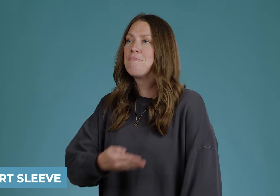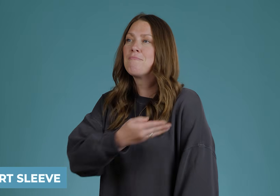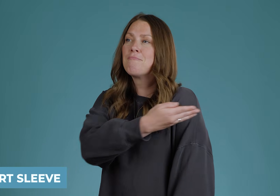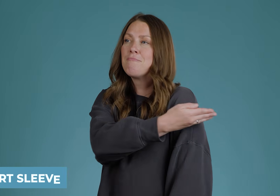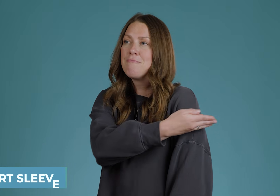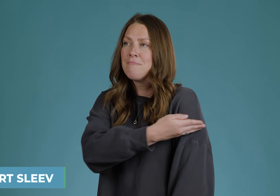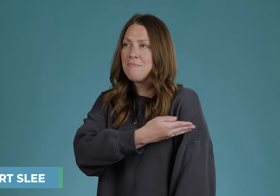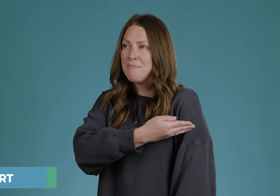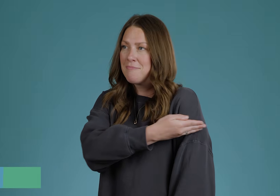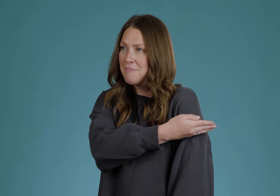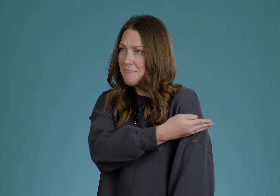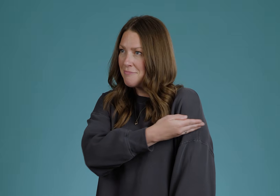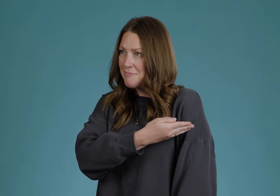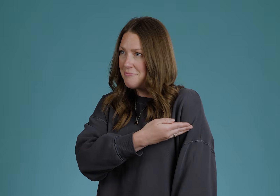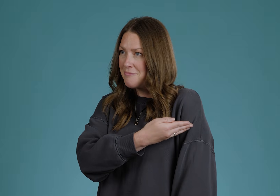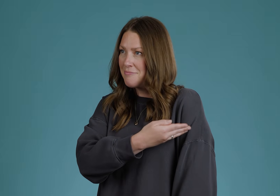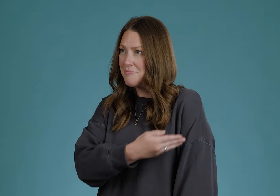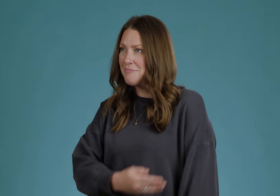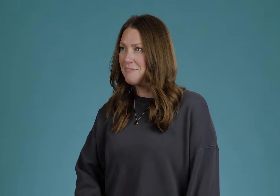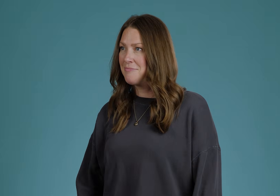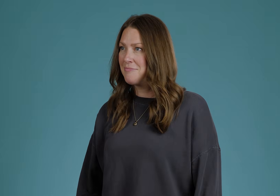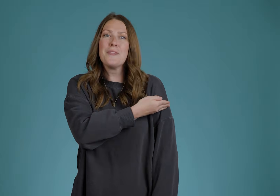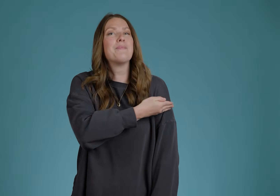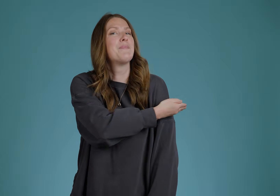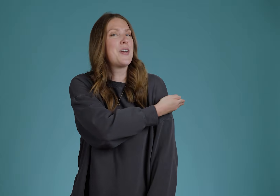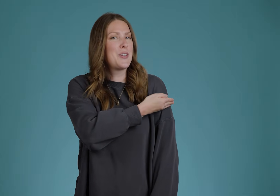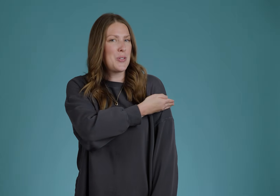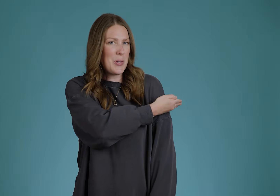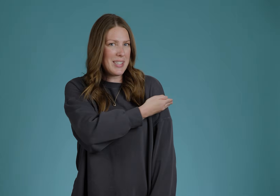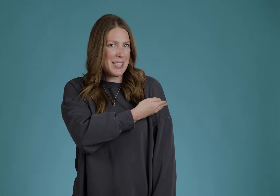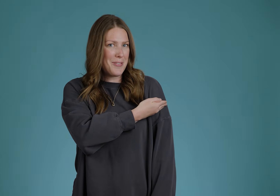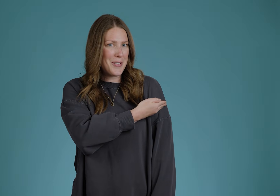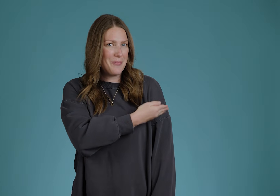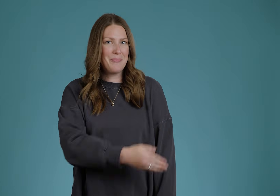You're showing the cut off of the sleeve. Short sleeved.